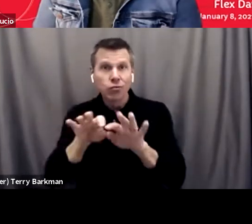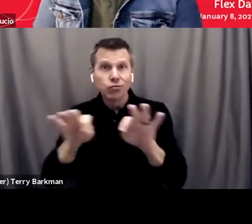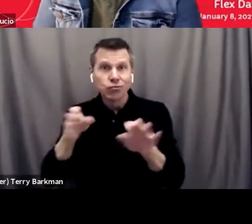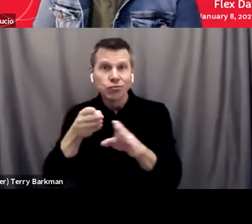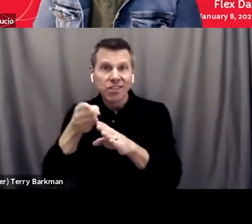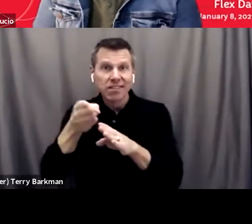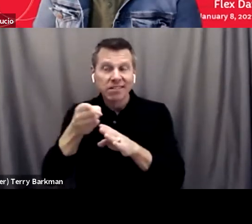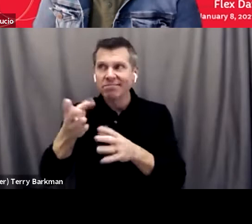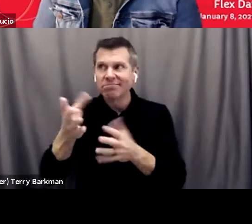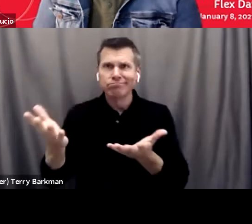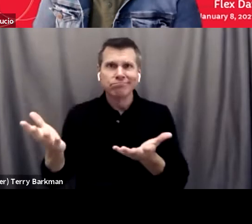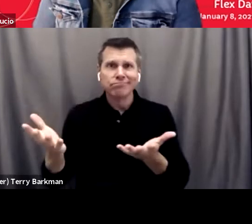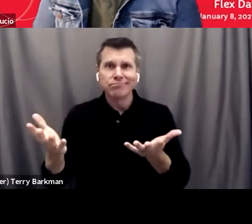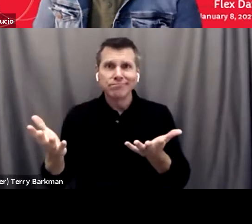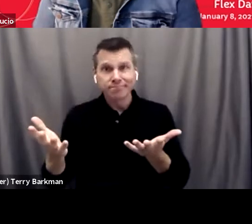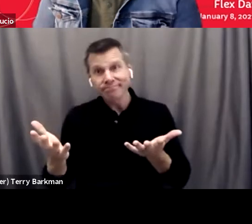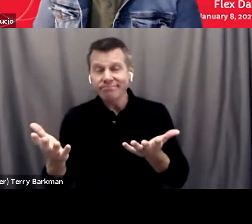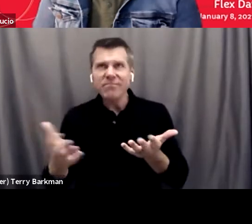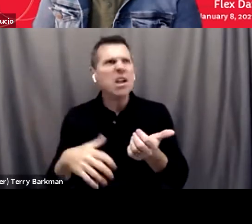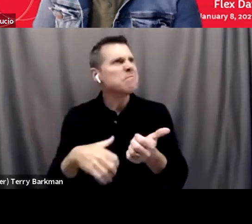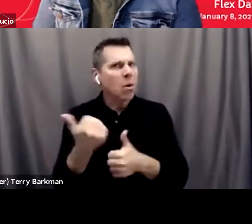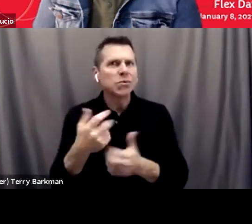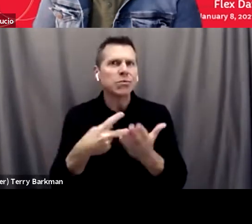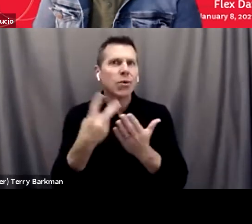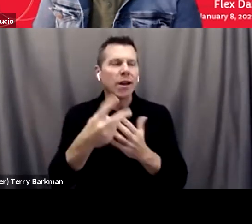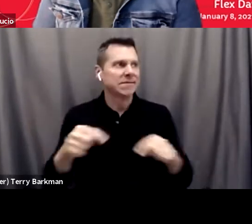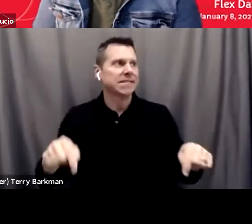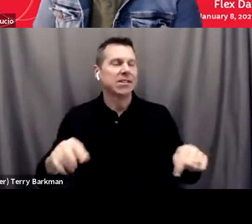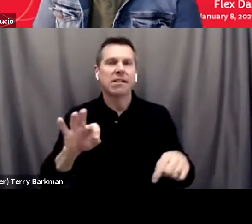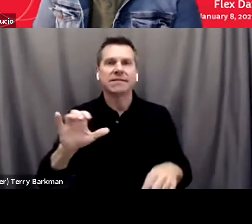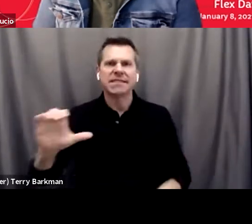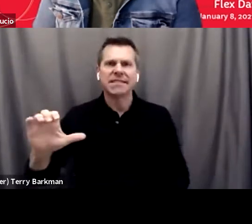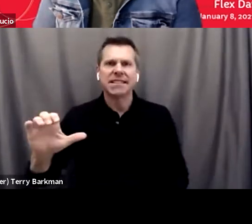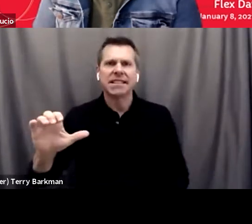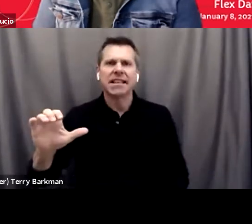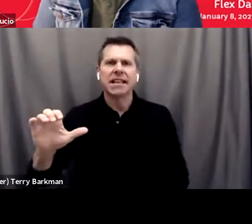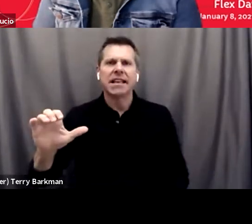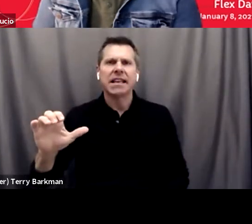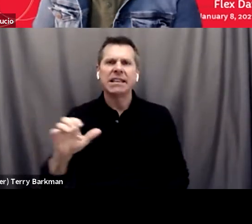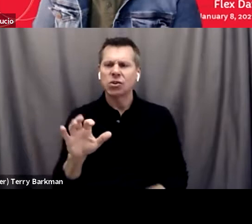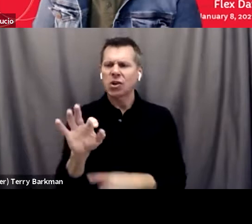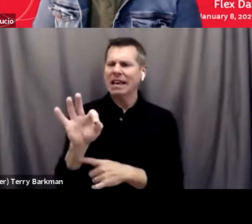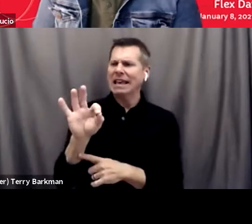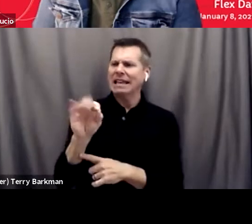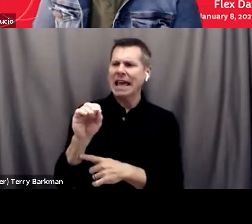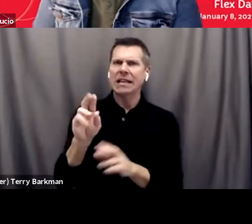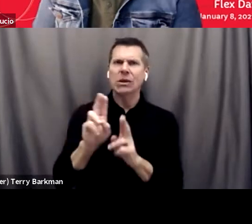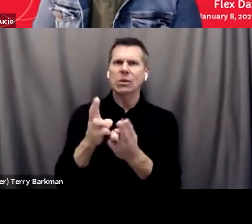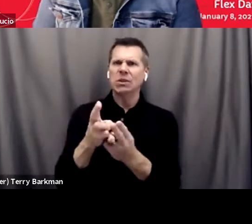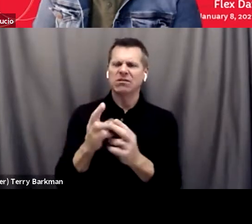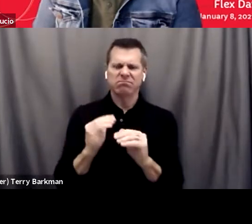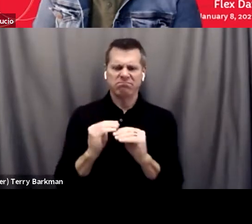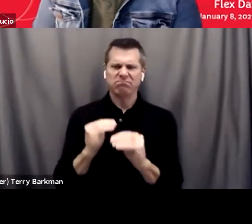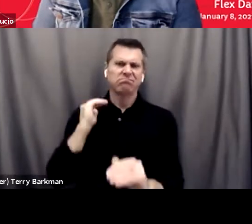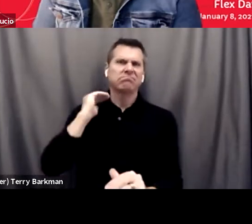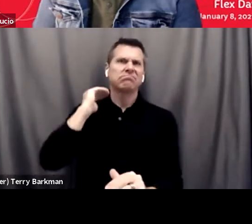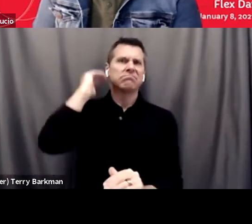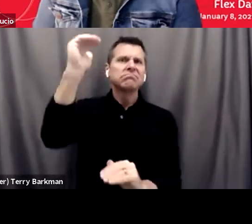of these of the, the programs that we have here at City College, and so 90 seemed like way too much. But also knowing that for many